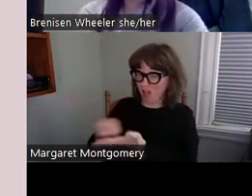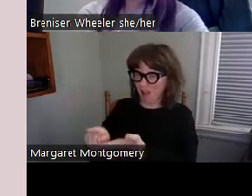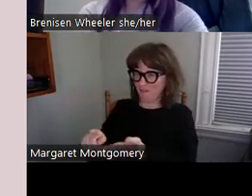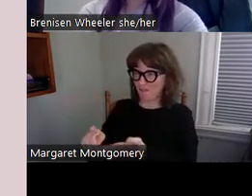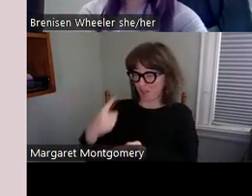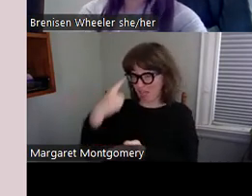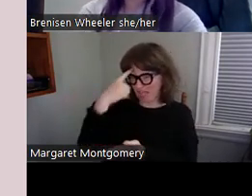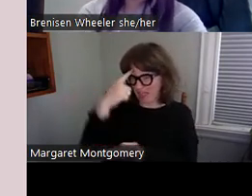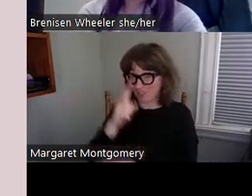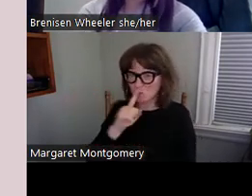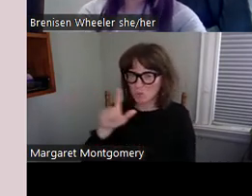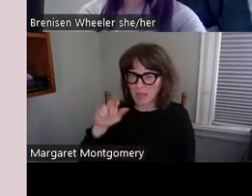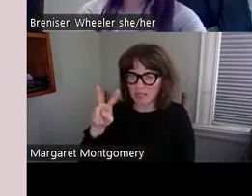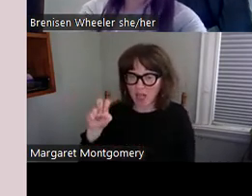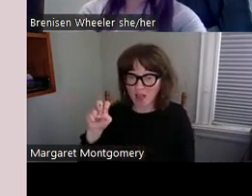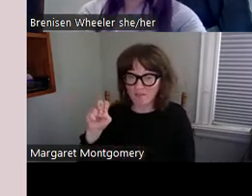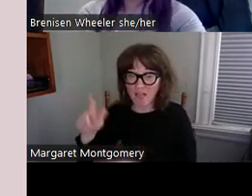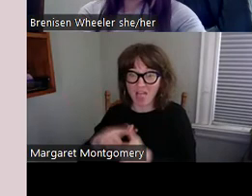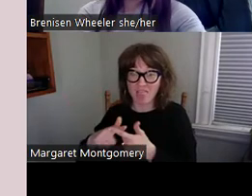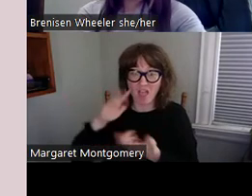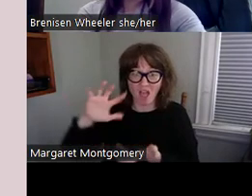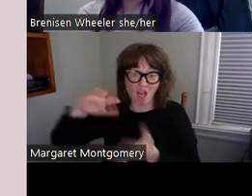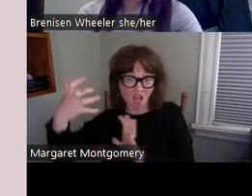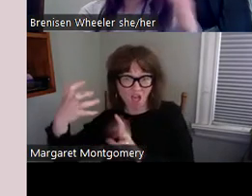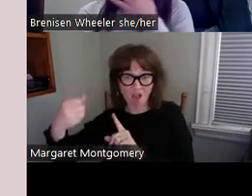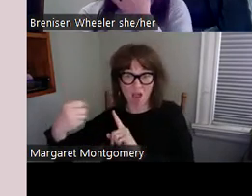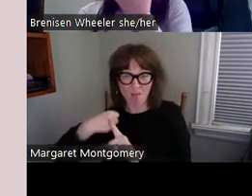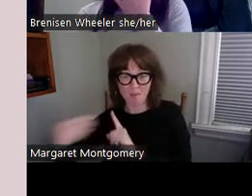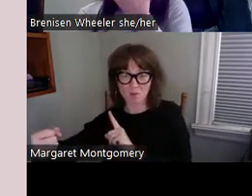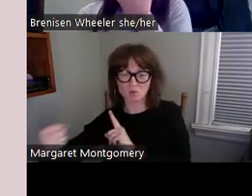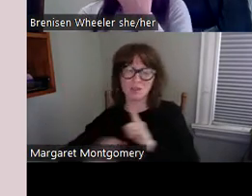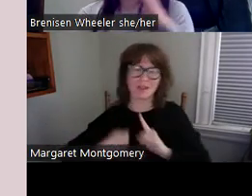about ourselves, about the world, about our ability to concentrate our memory, our ability